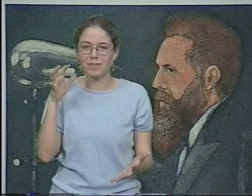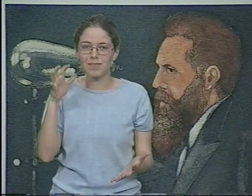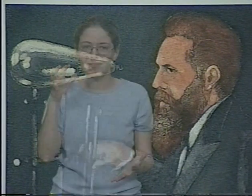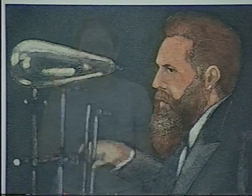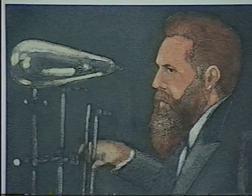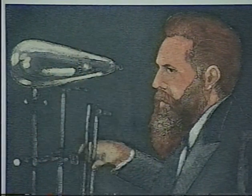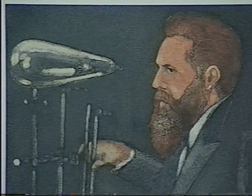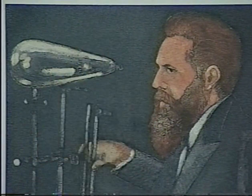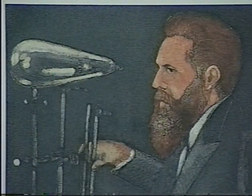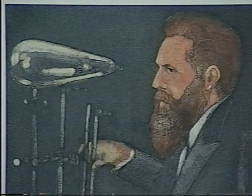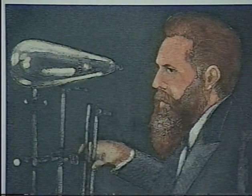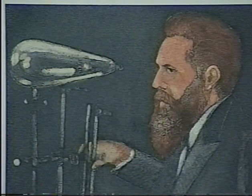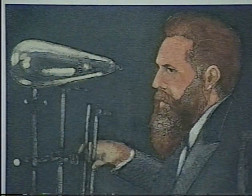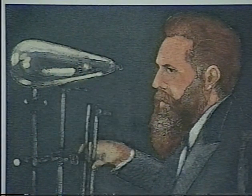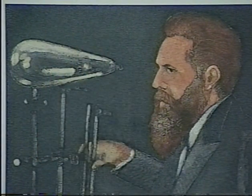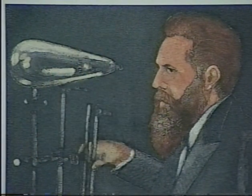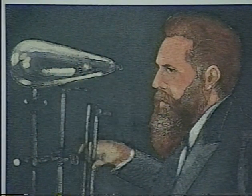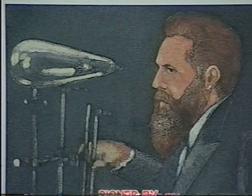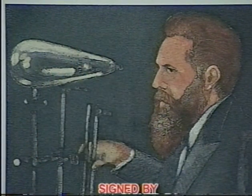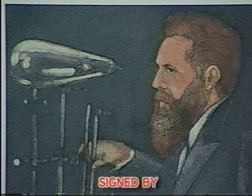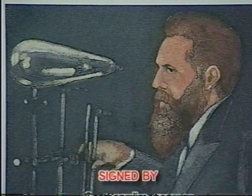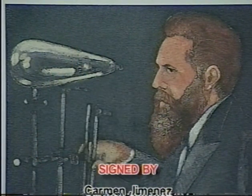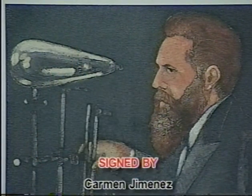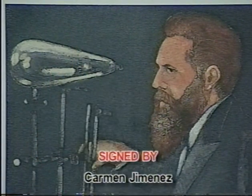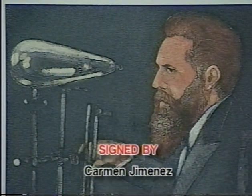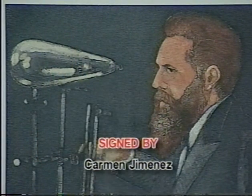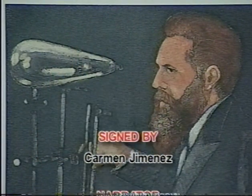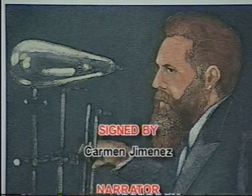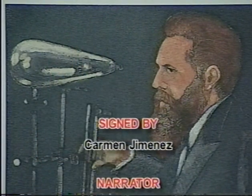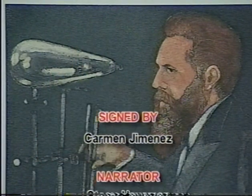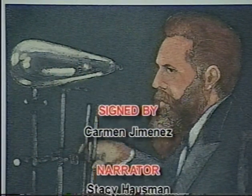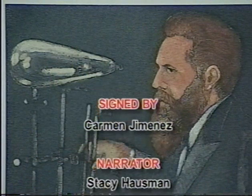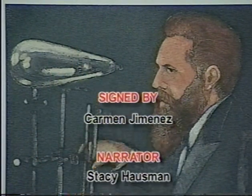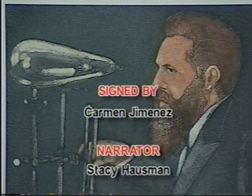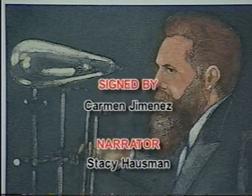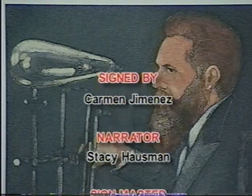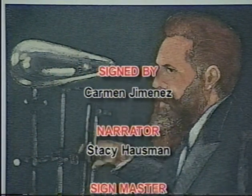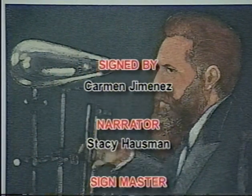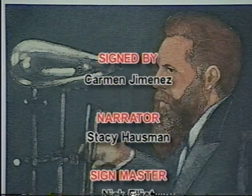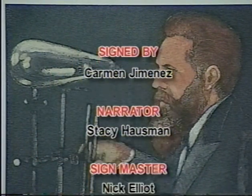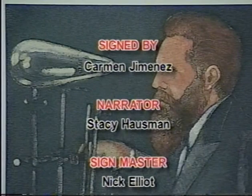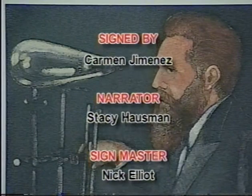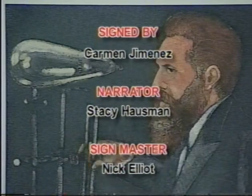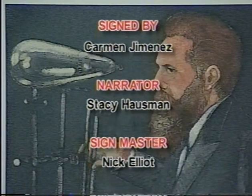shared his results with fellow scientists. For Wilhelm Rontgen solving research problems